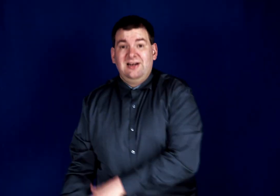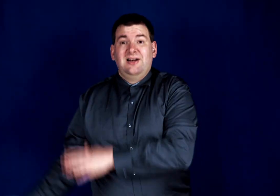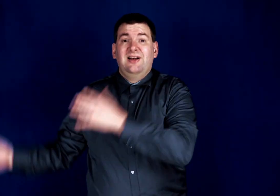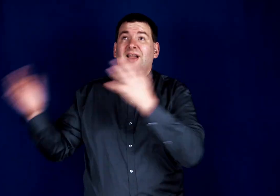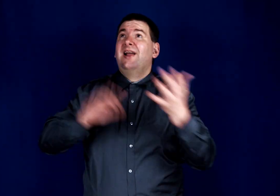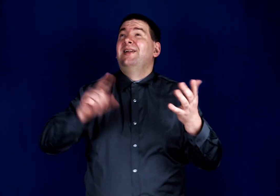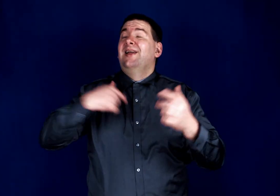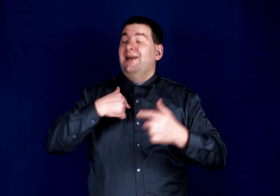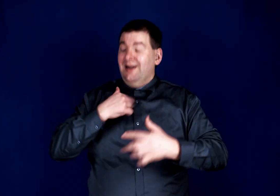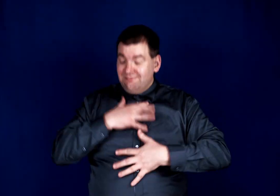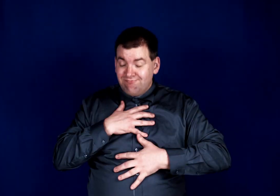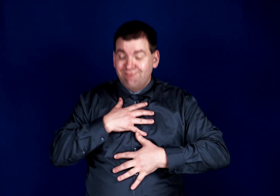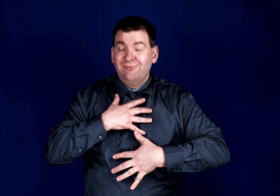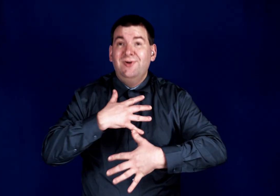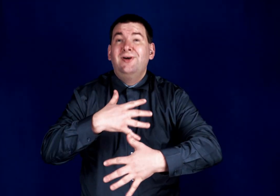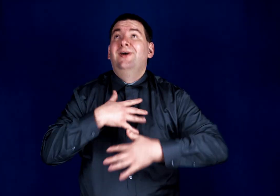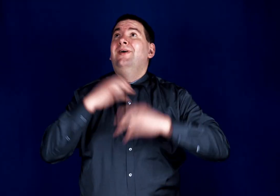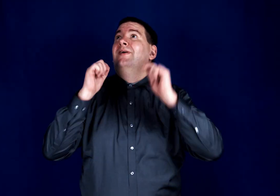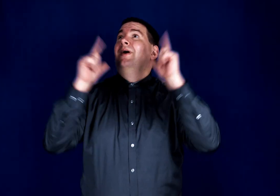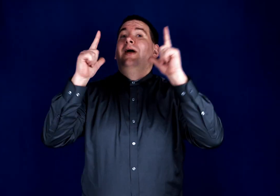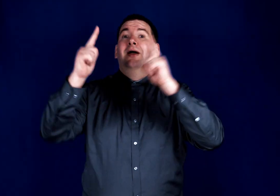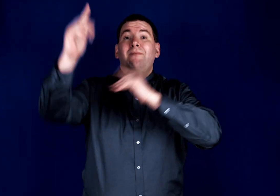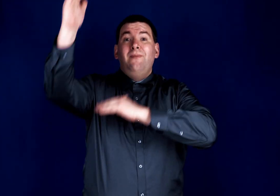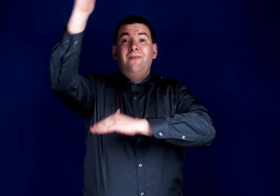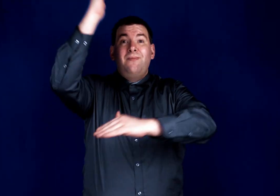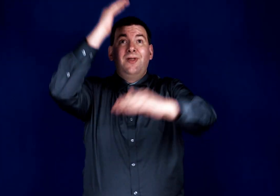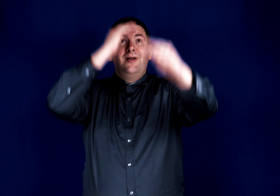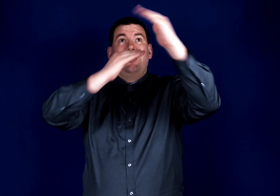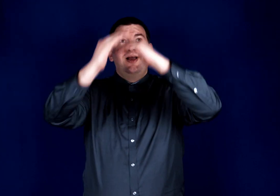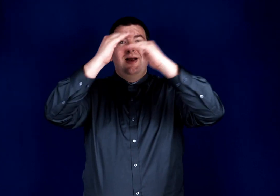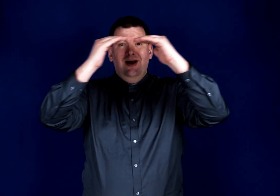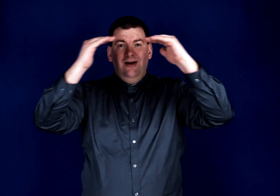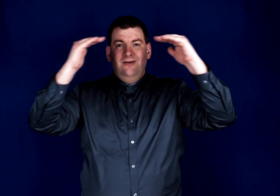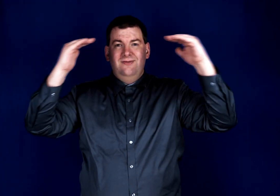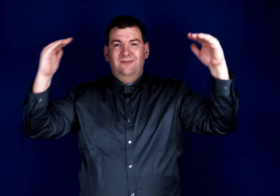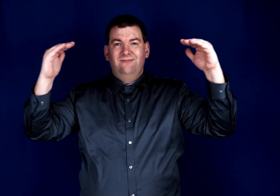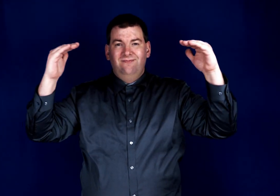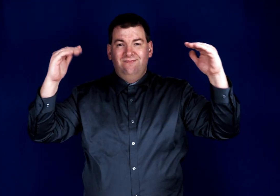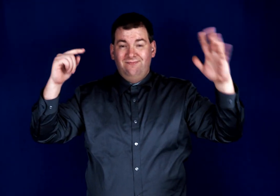When I take my first breath in heaven